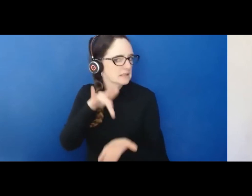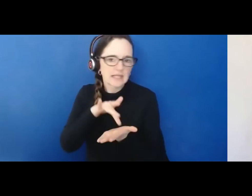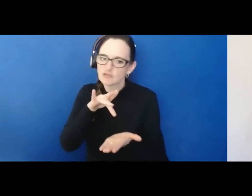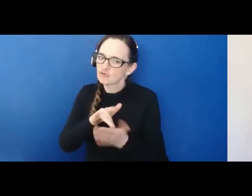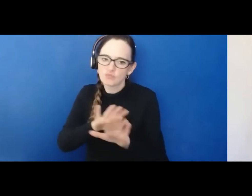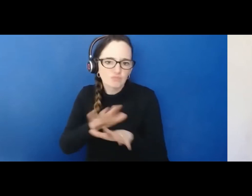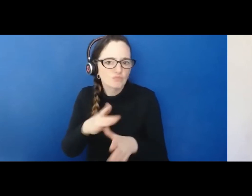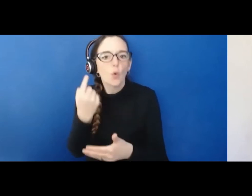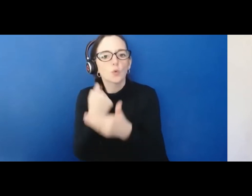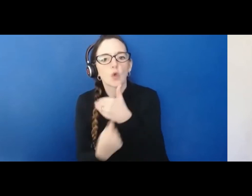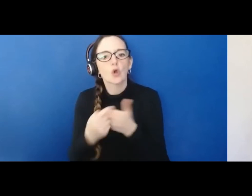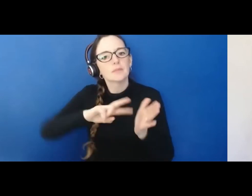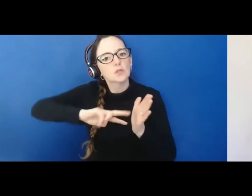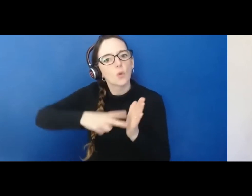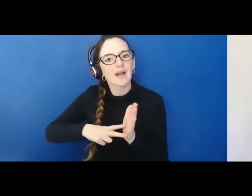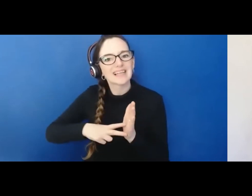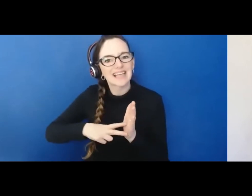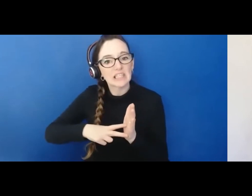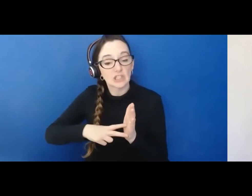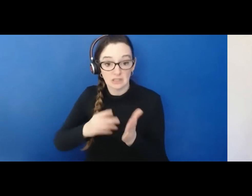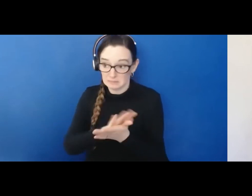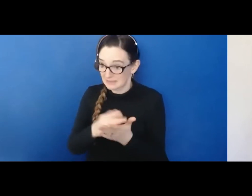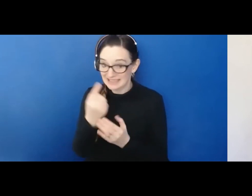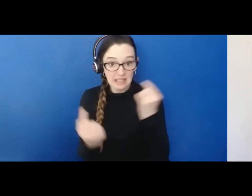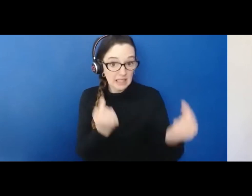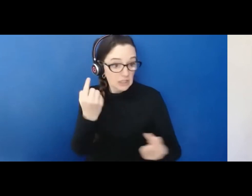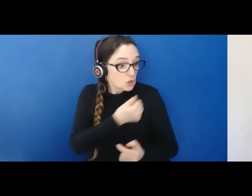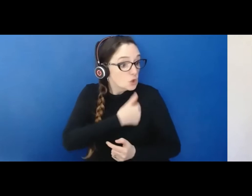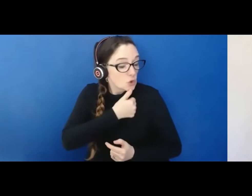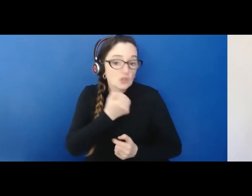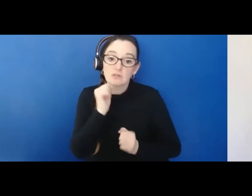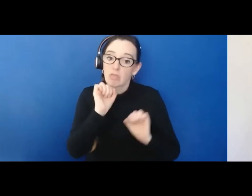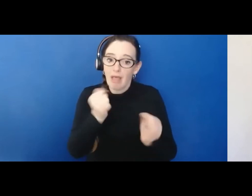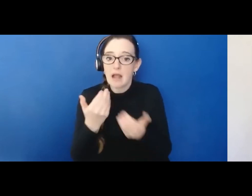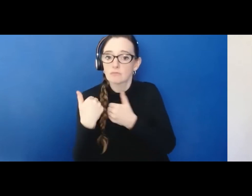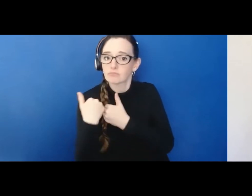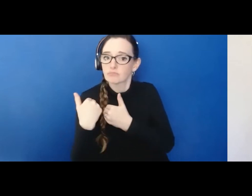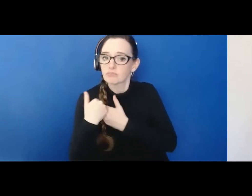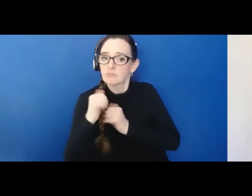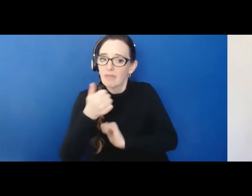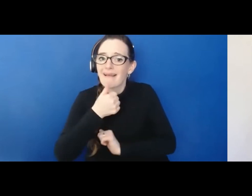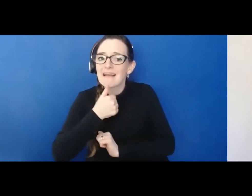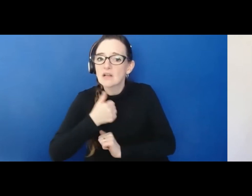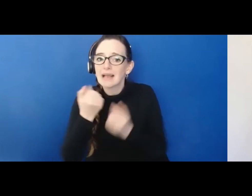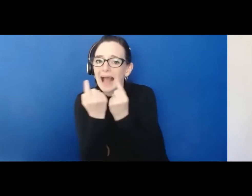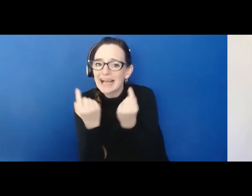critical organisation, which means users are in charge of their assets and resources acquired from silent stakeholders. I ll come onto the silent stakeholders in